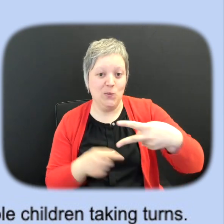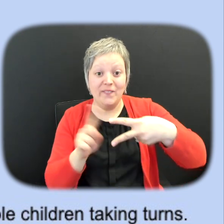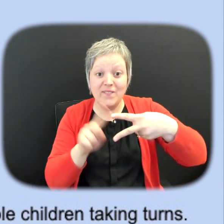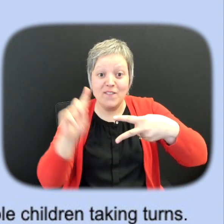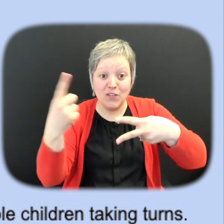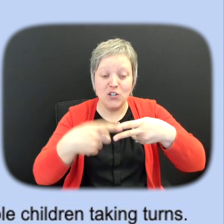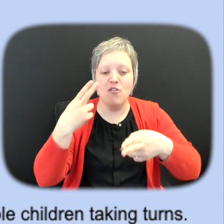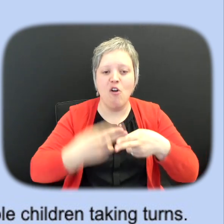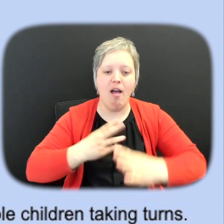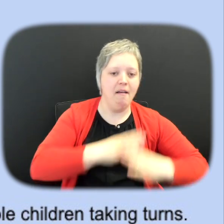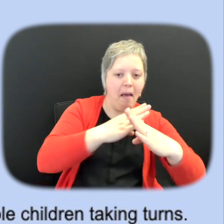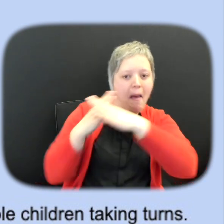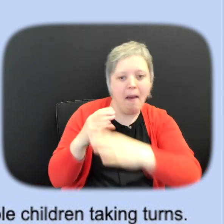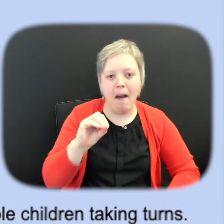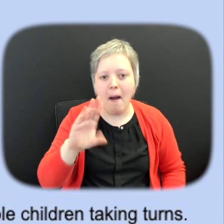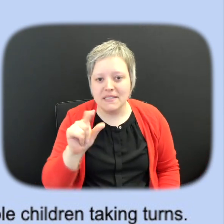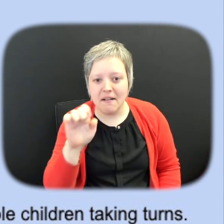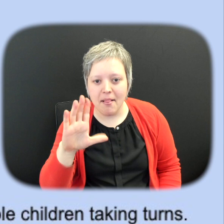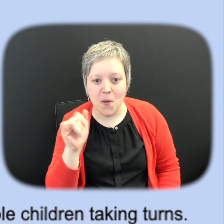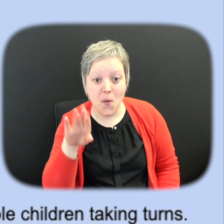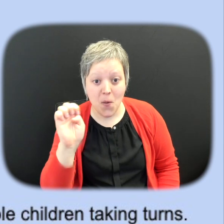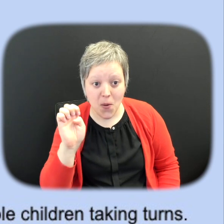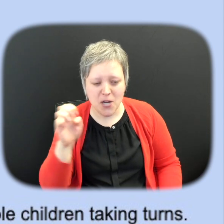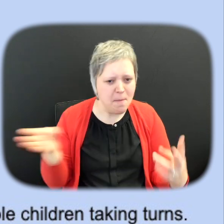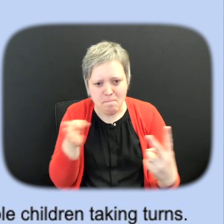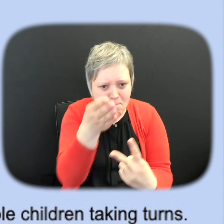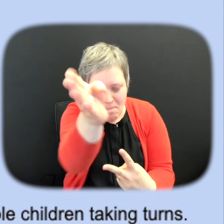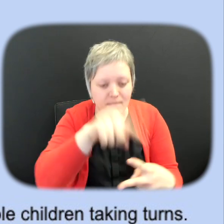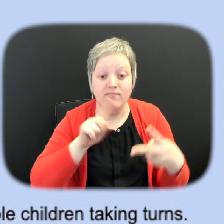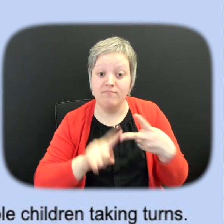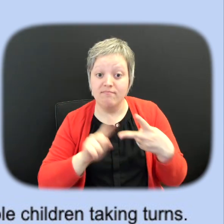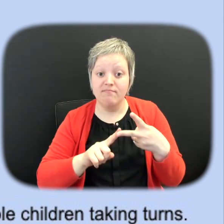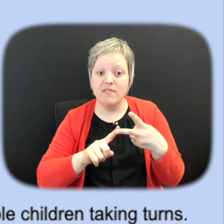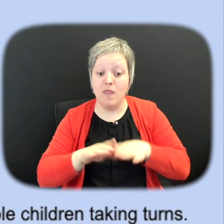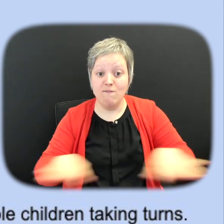obstacle course and the second game is “The Floor is Lava”. Now, any of these games can be played